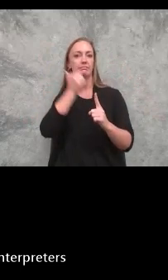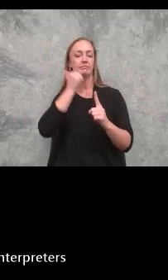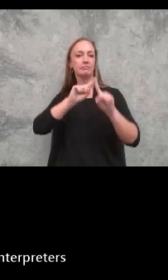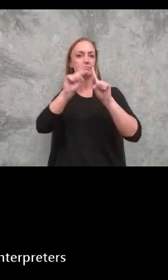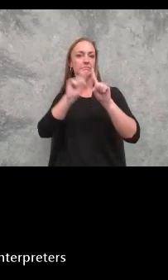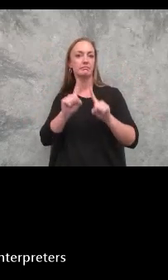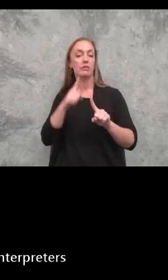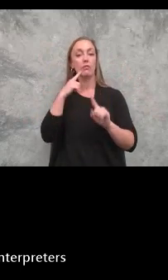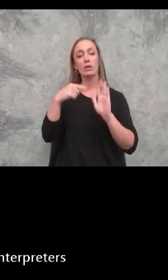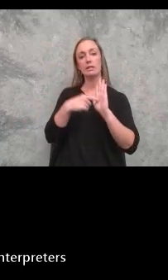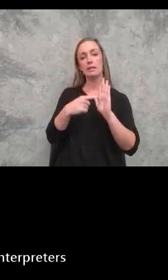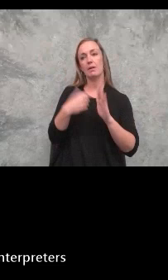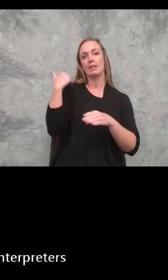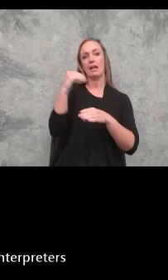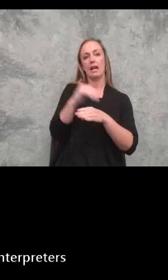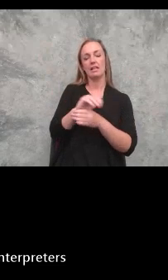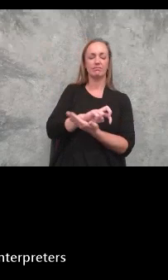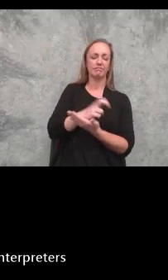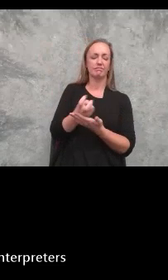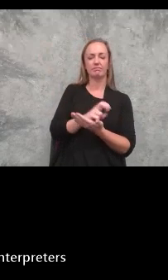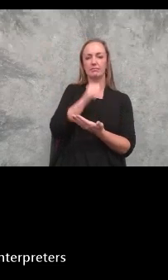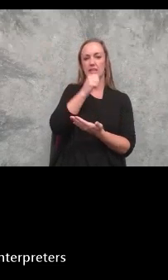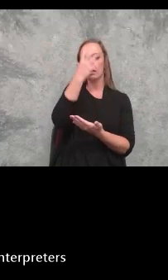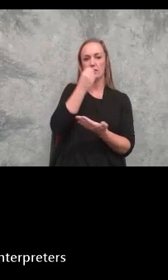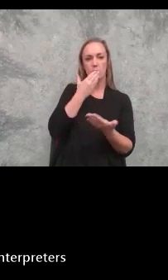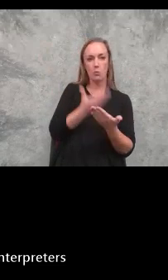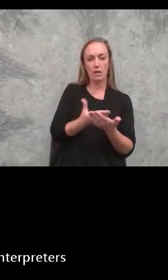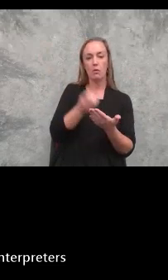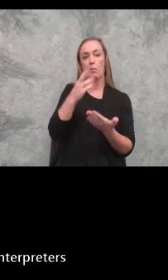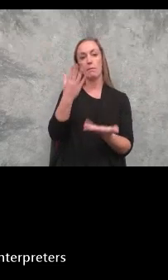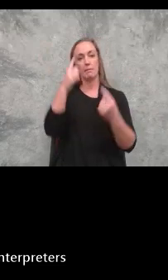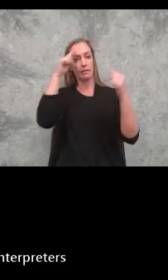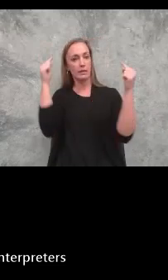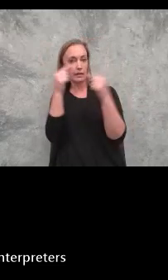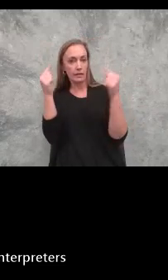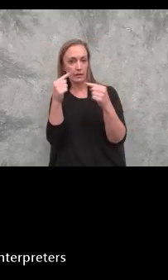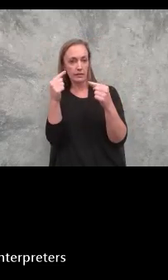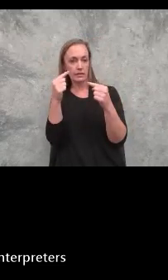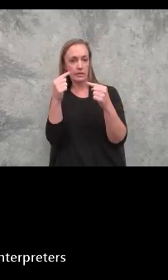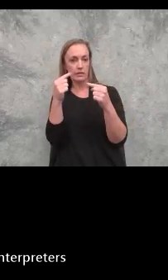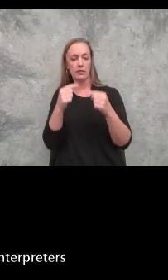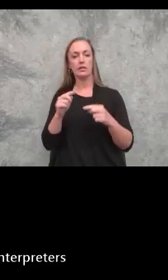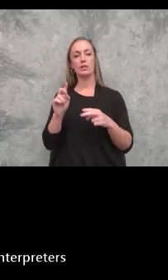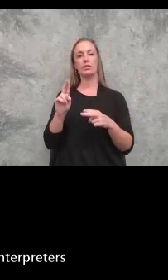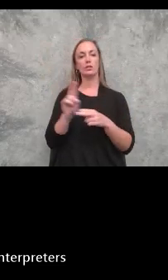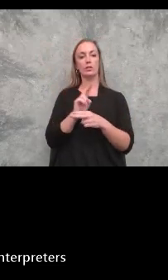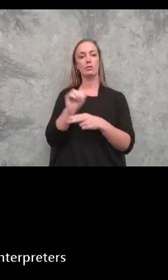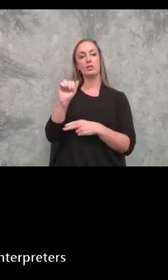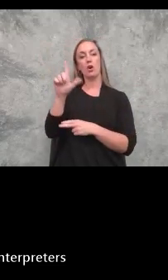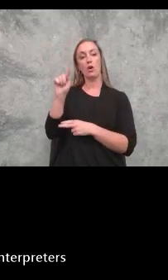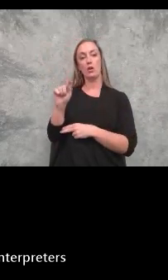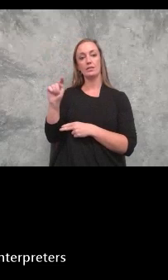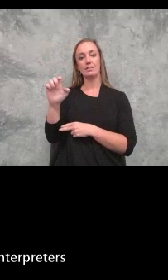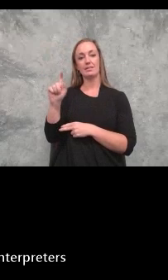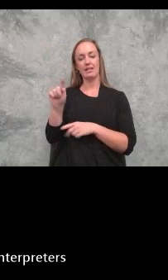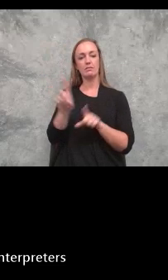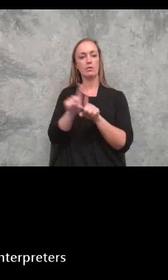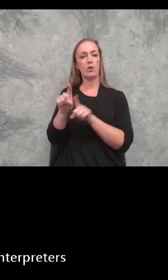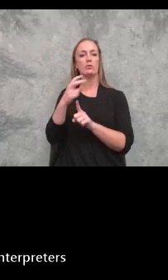you didn't sleep well or have a headache. Use alt text and verbal descriptions when showing photos